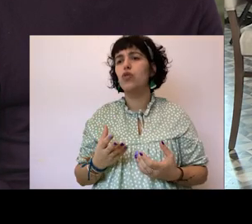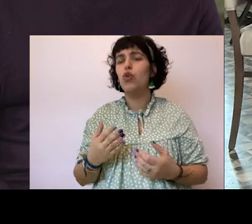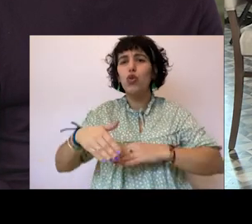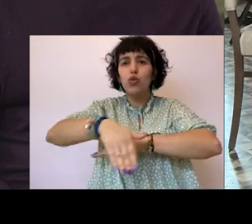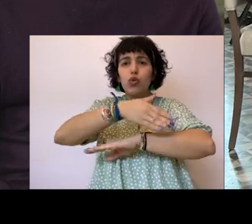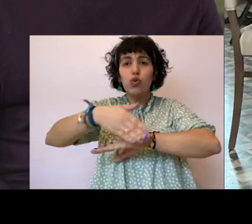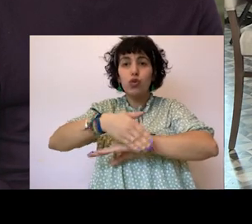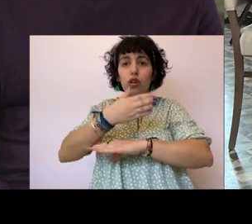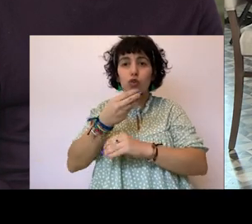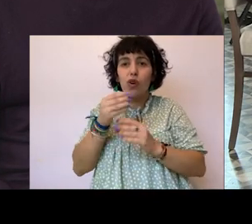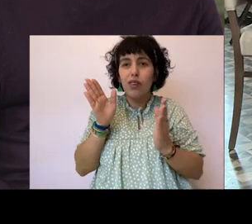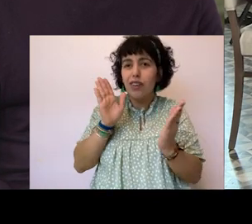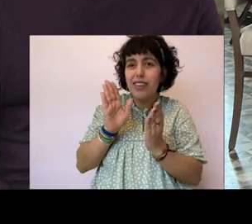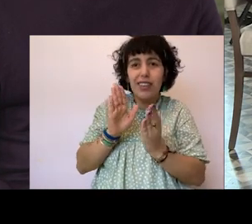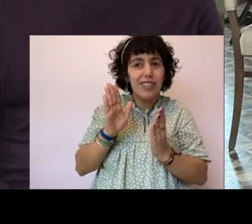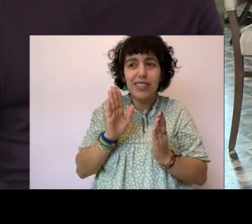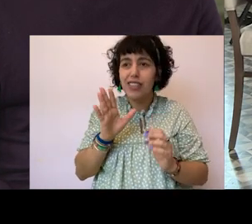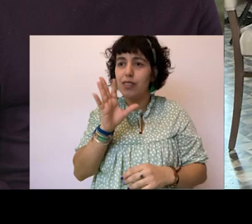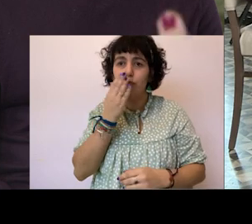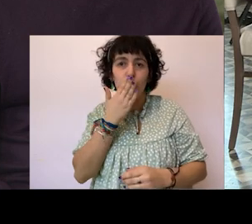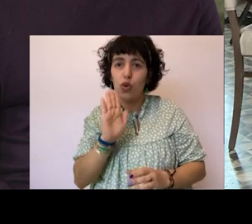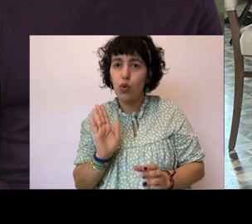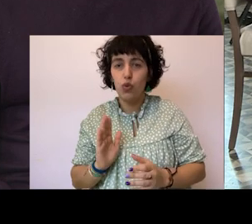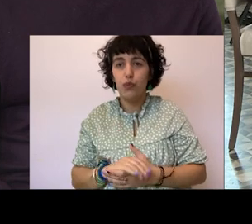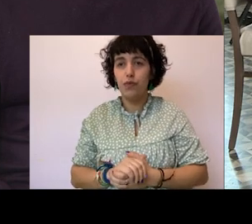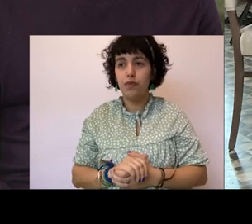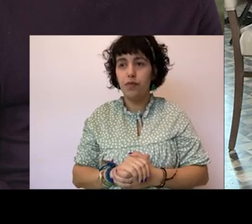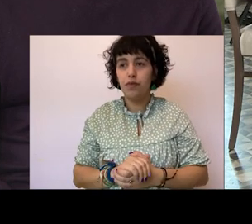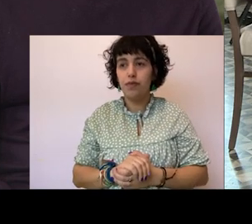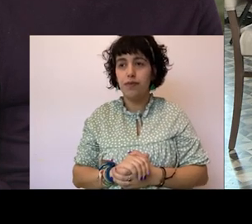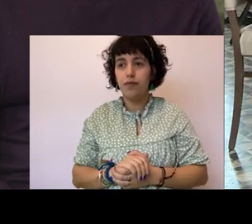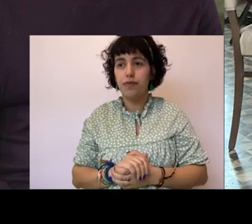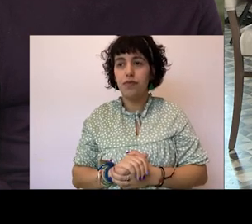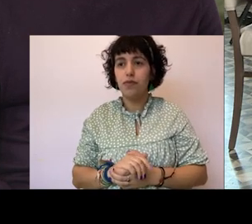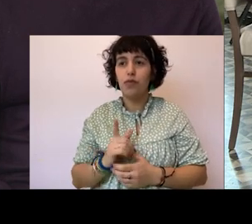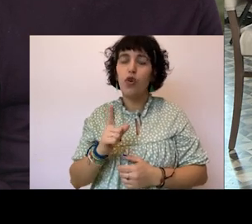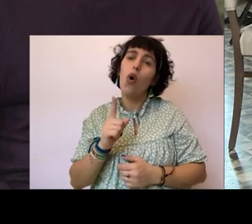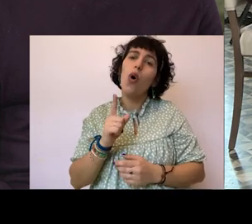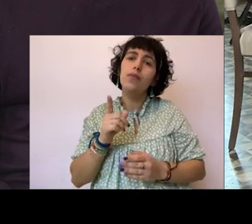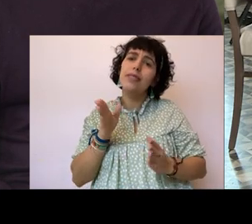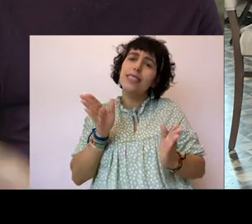it is also a middle road but it is the middle of the two main roads. So it was a short cut.